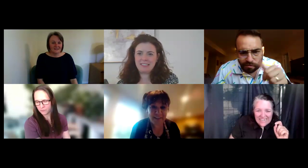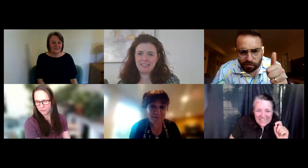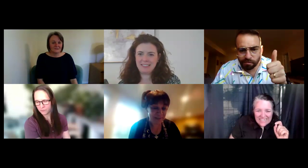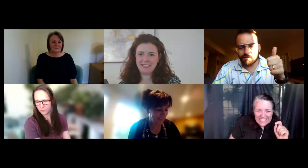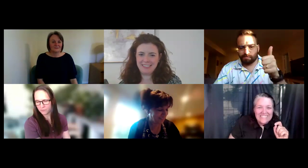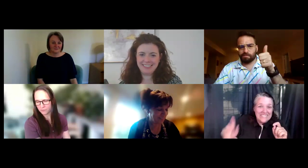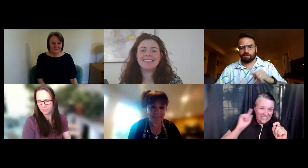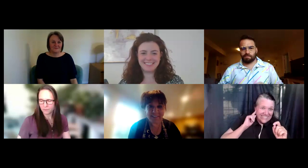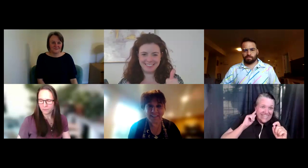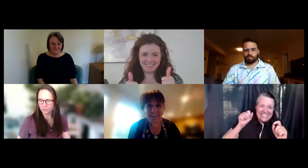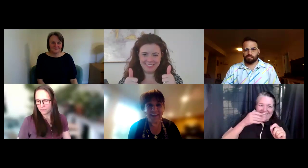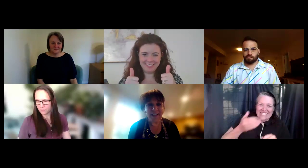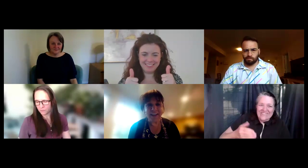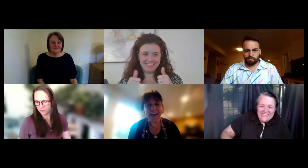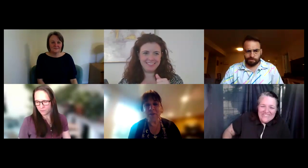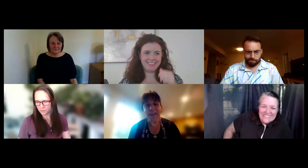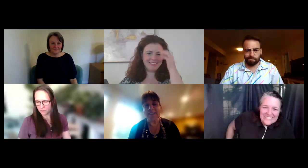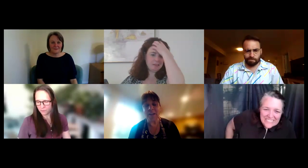OK, can you hear me? Yes, thank you.